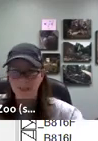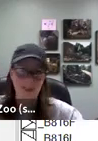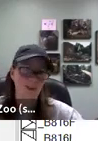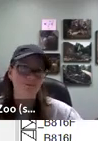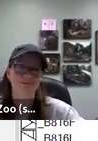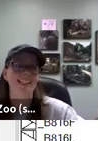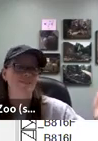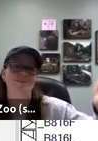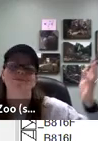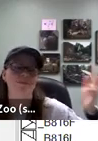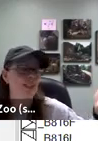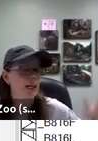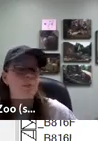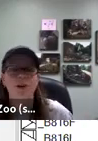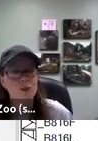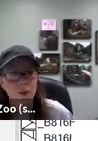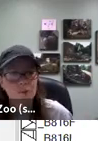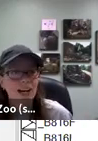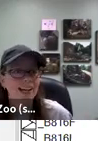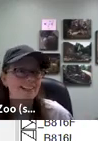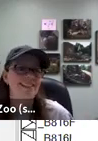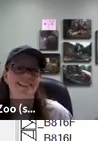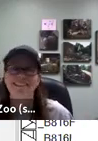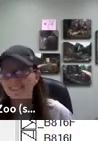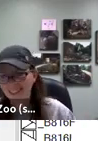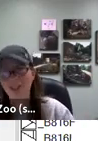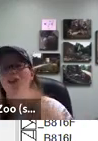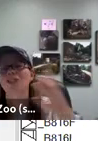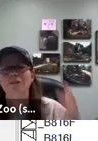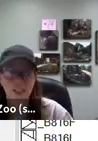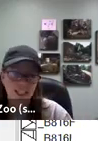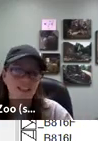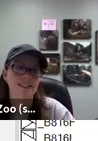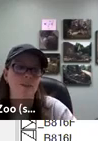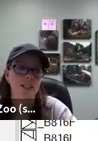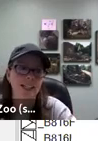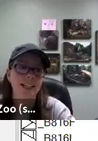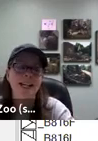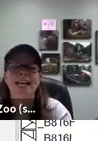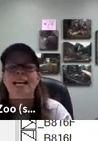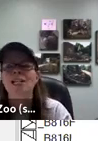filling up our storm drains and